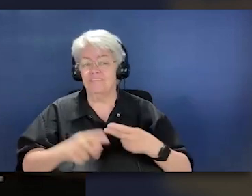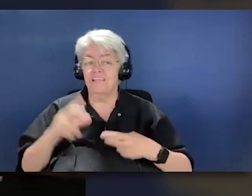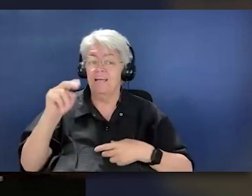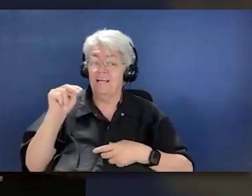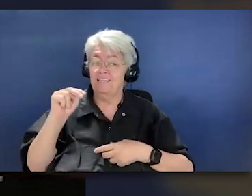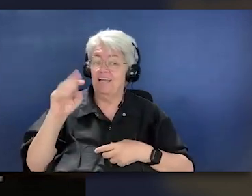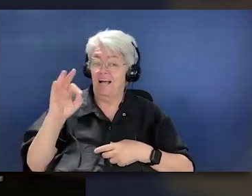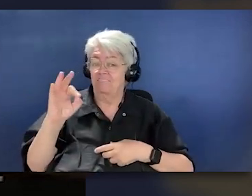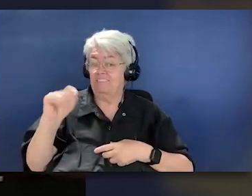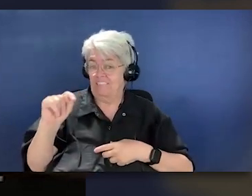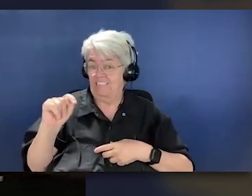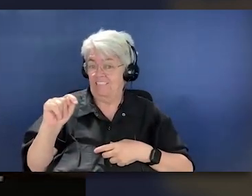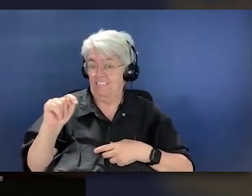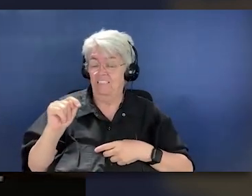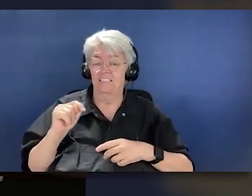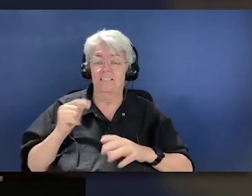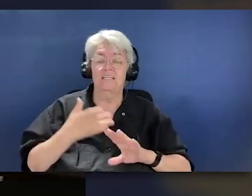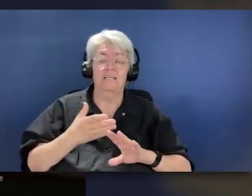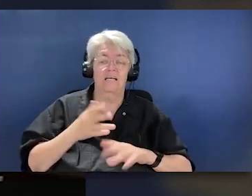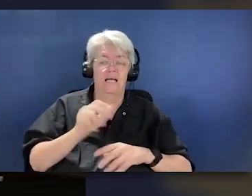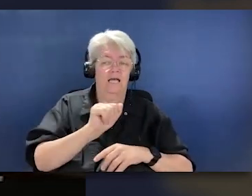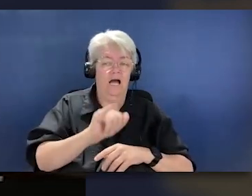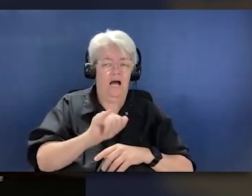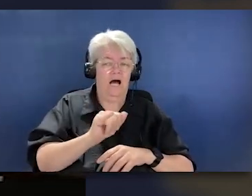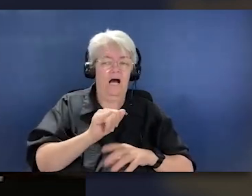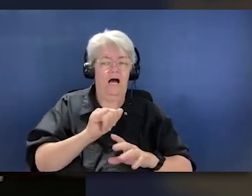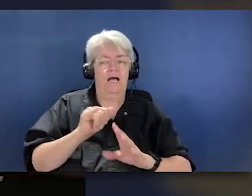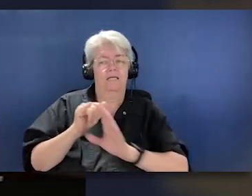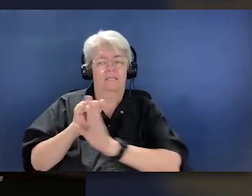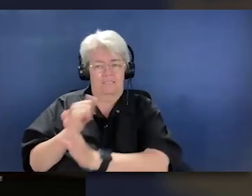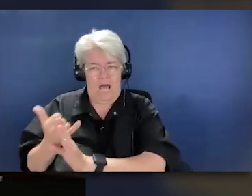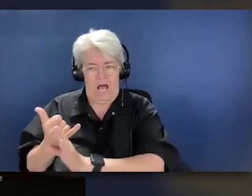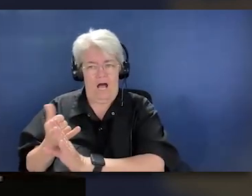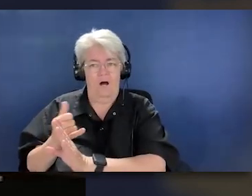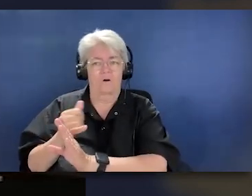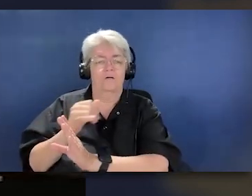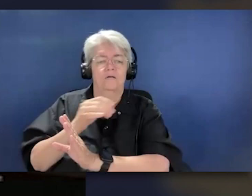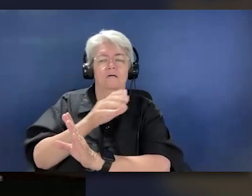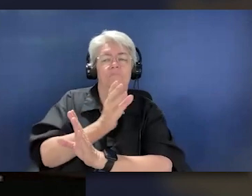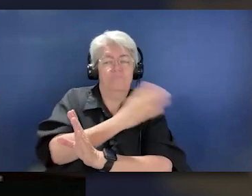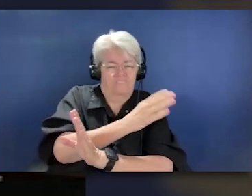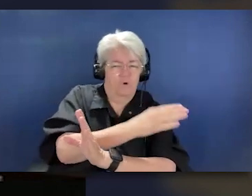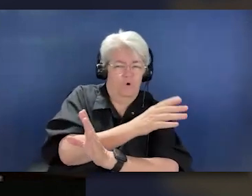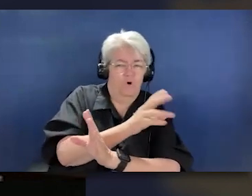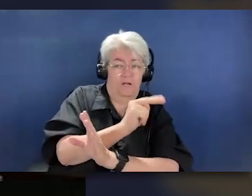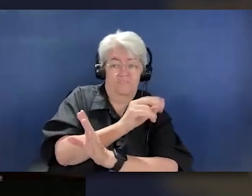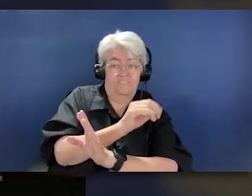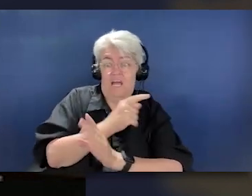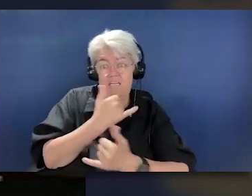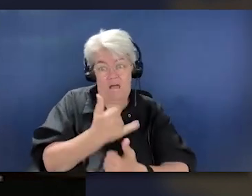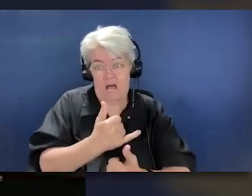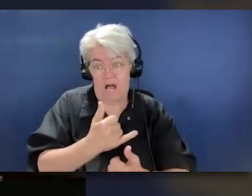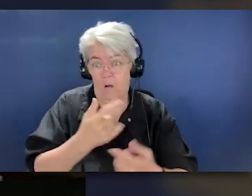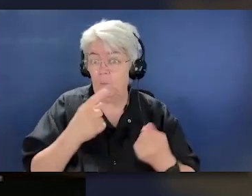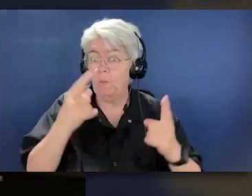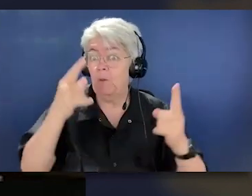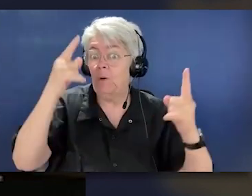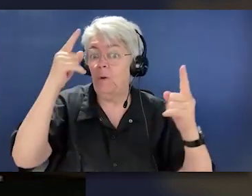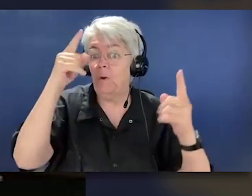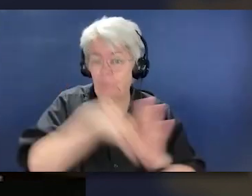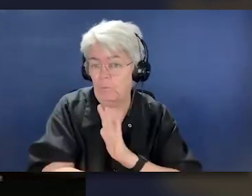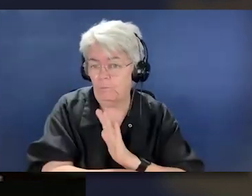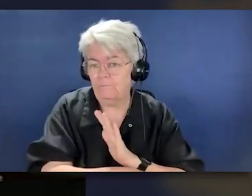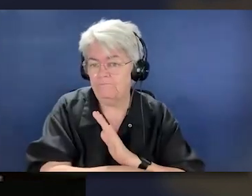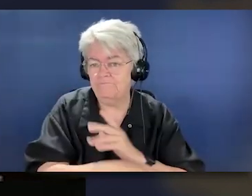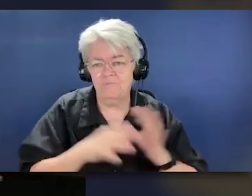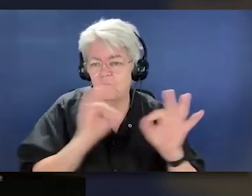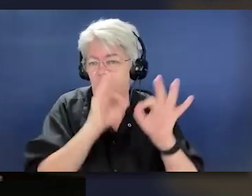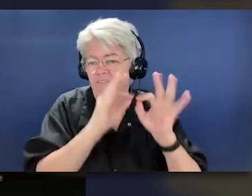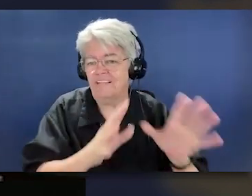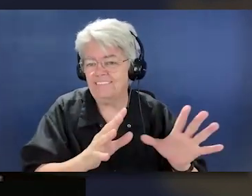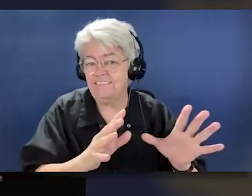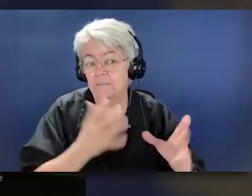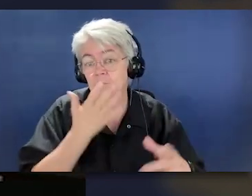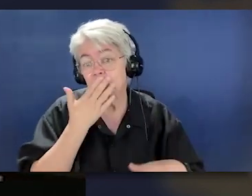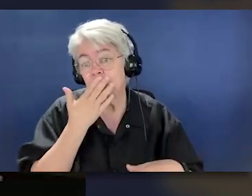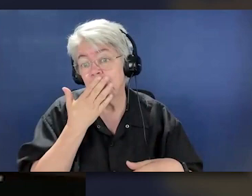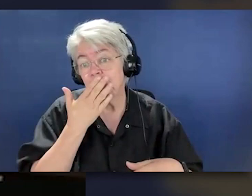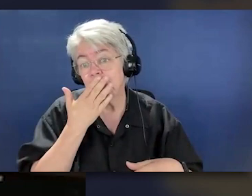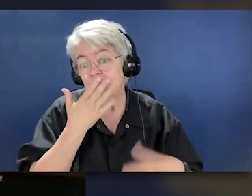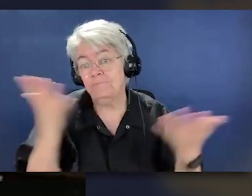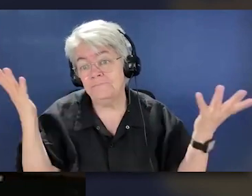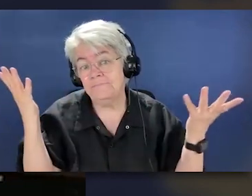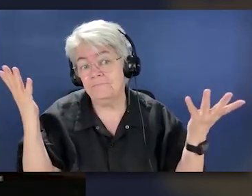AI were the last big Gartner hype cycle and now they are basically worthless. Oops.